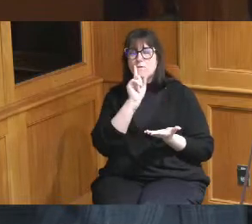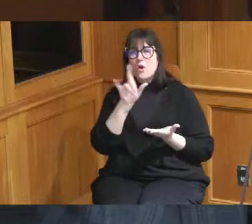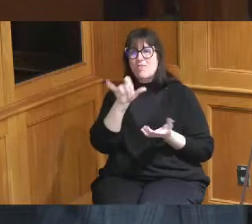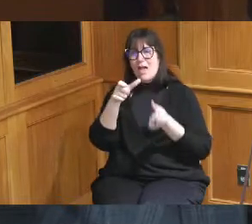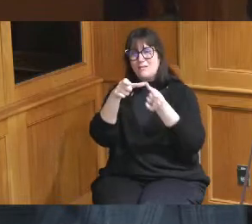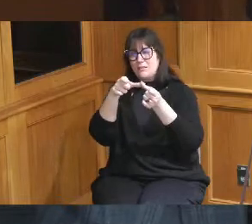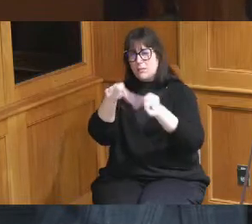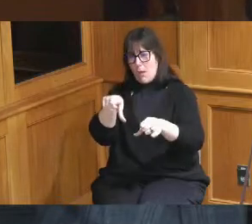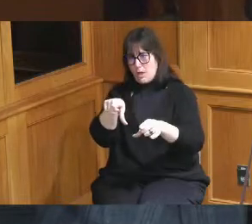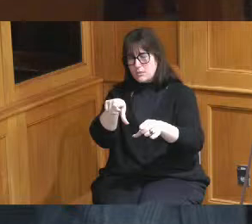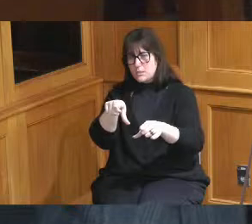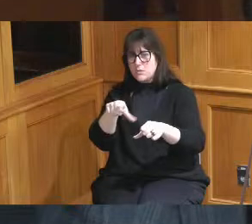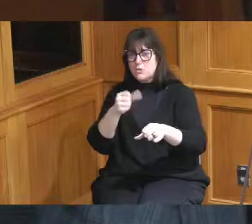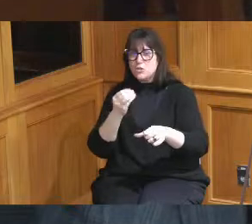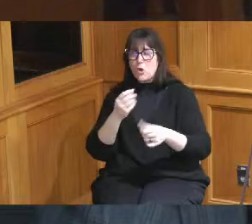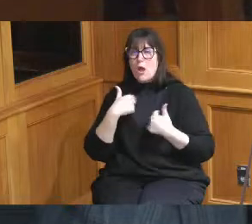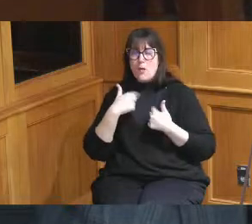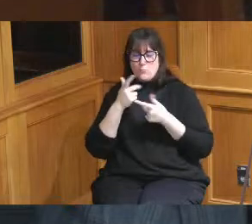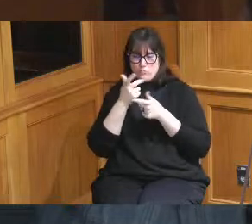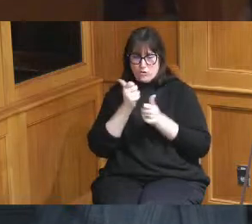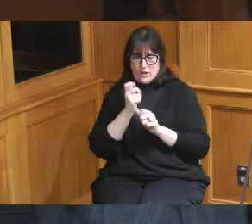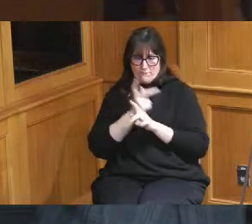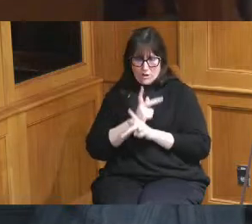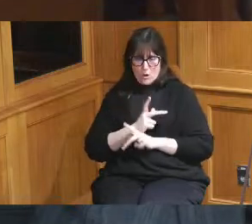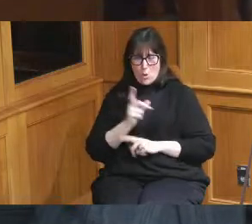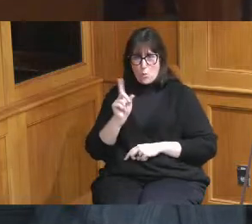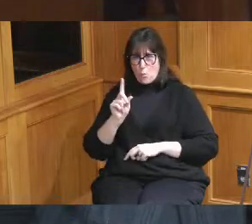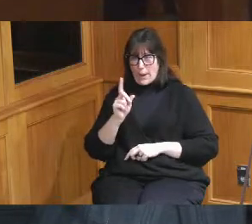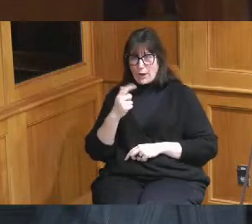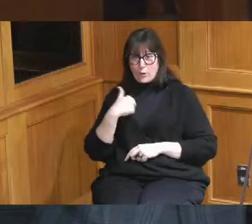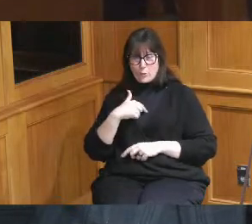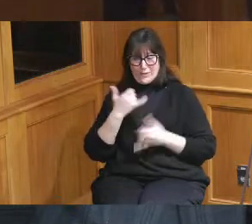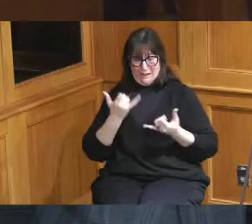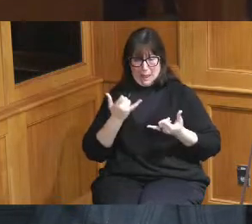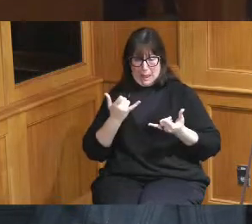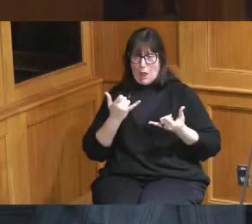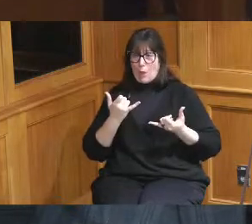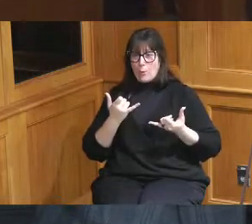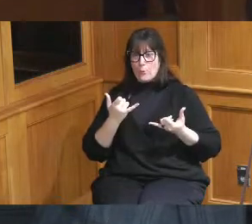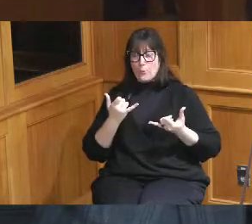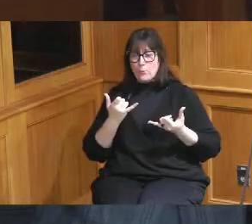trying to figure out where are we on this project do we have I know they said we would get it but do